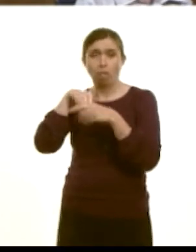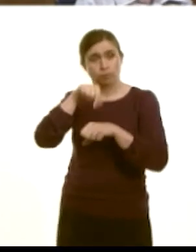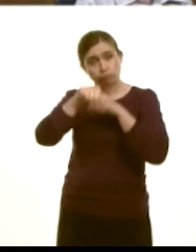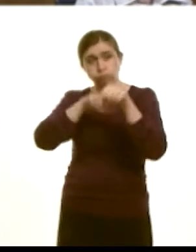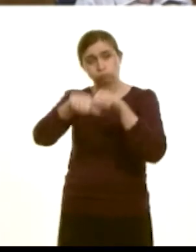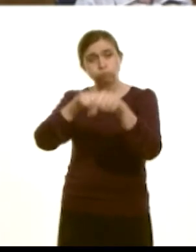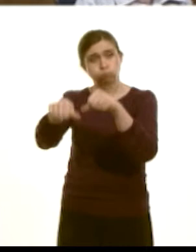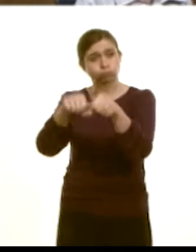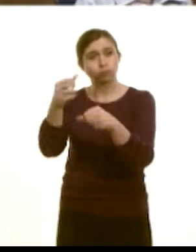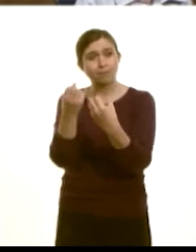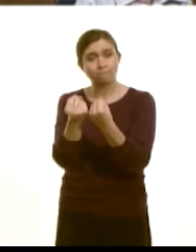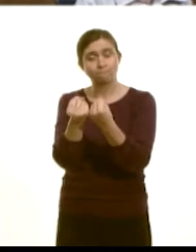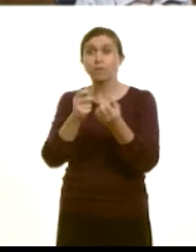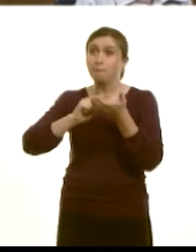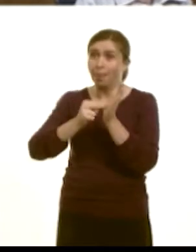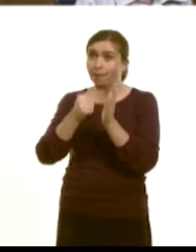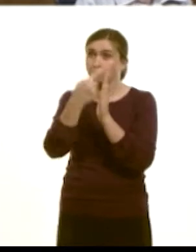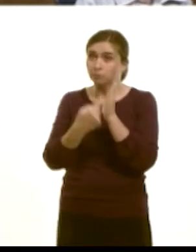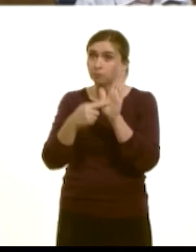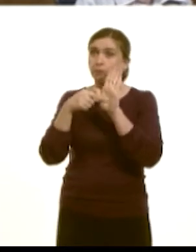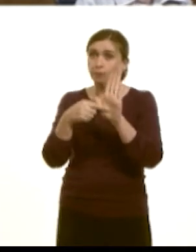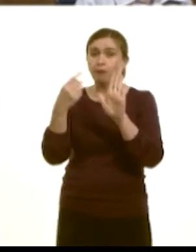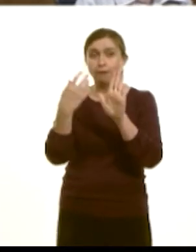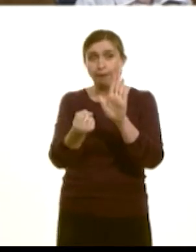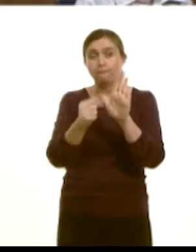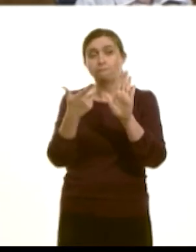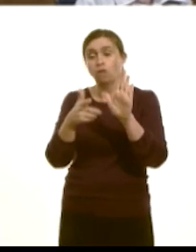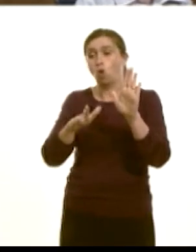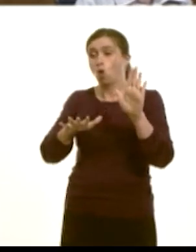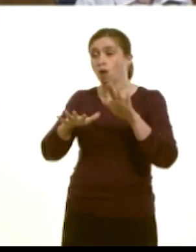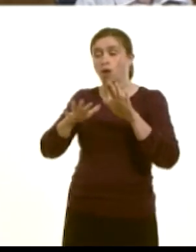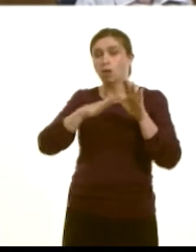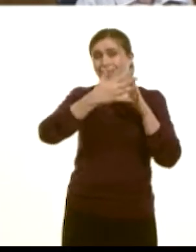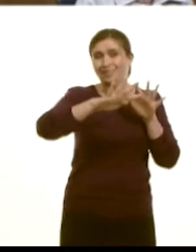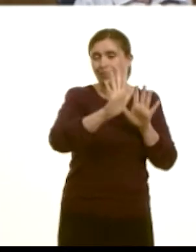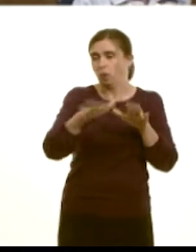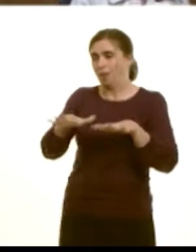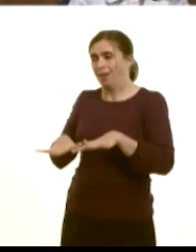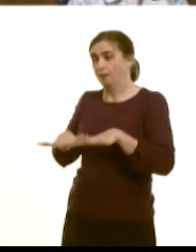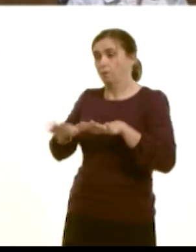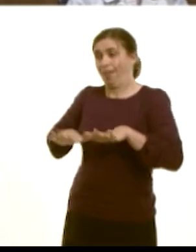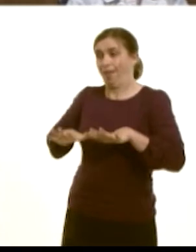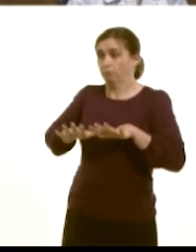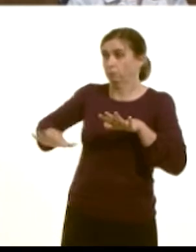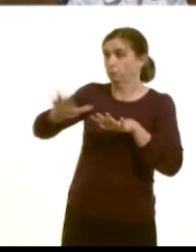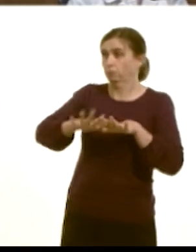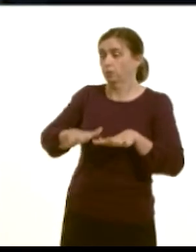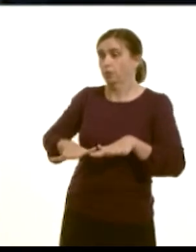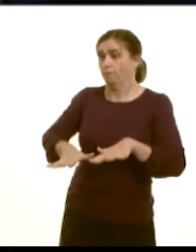Those plans, as with plans for flooding inland, have to be reviewed periodically, given climate change.